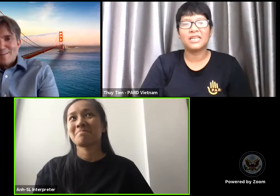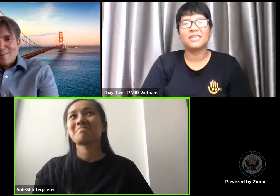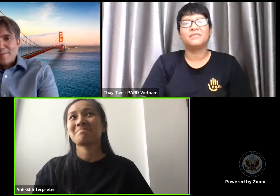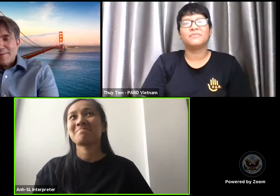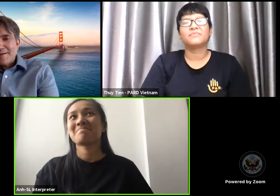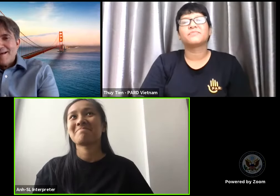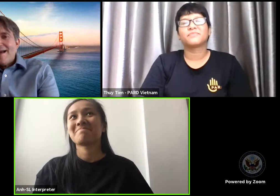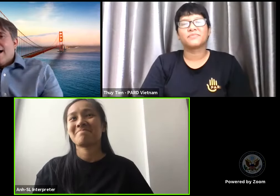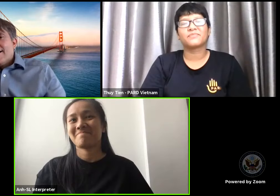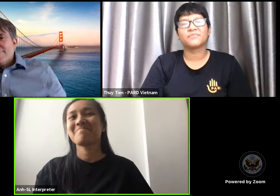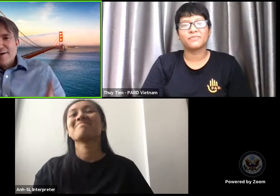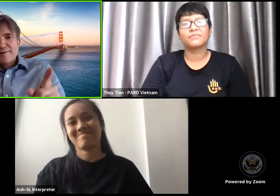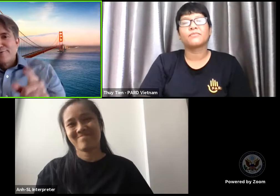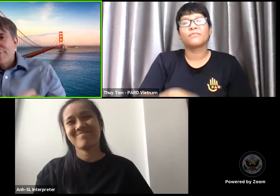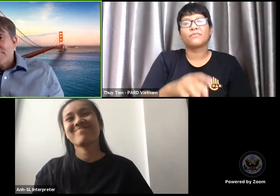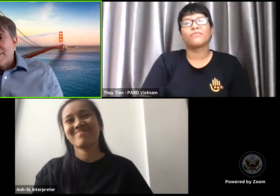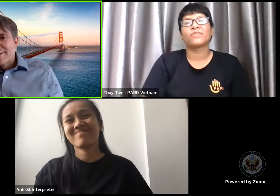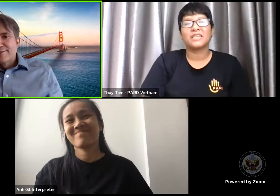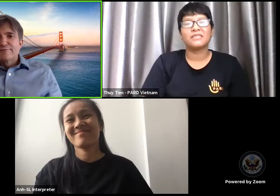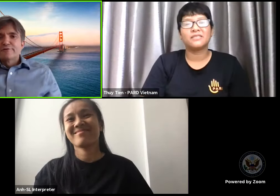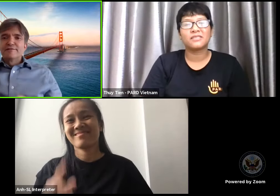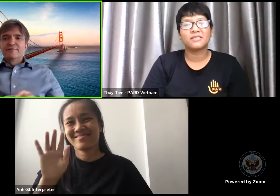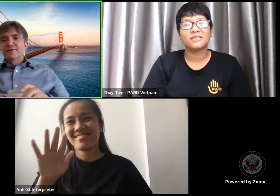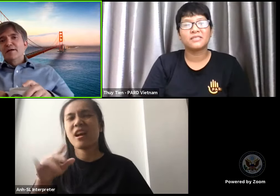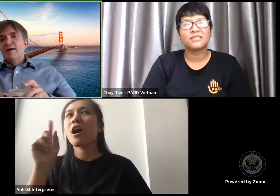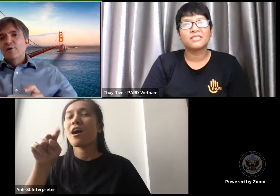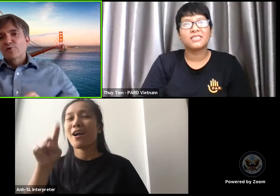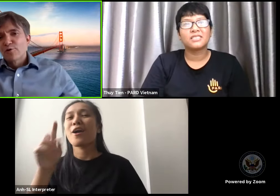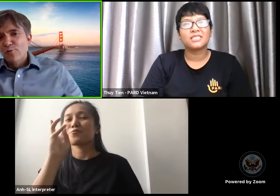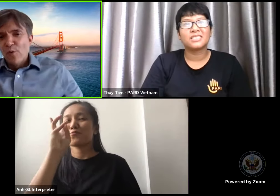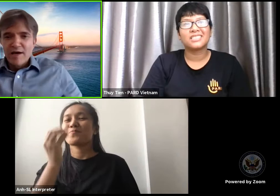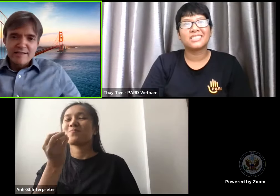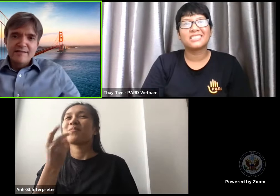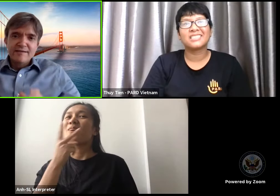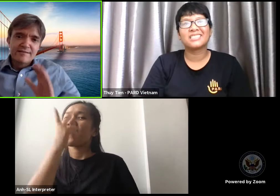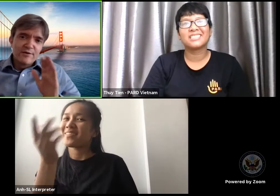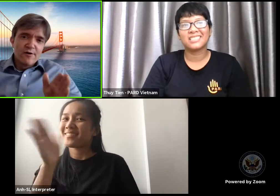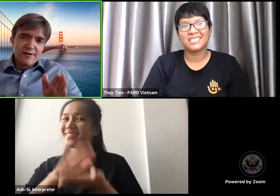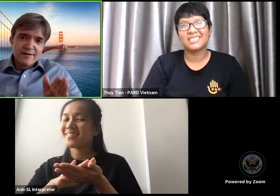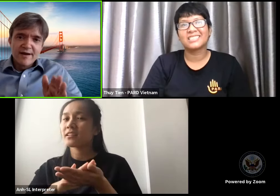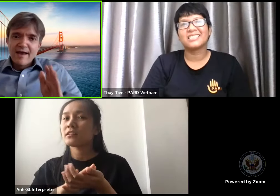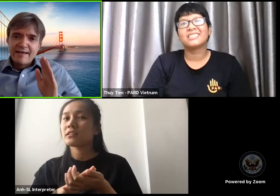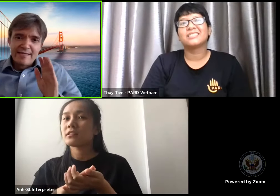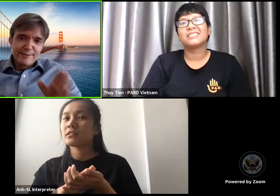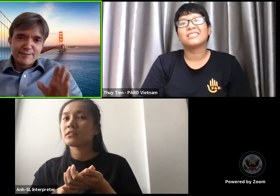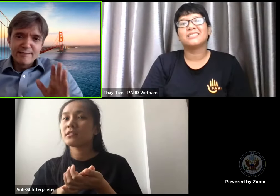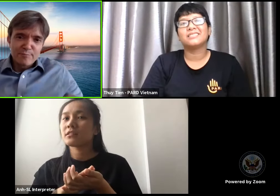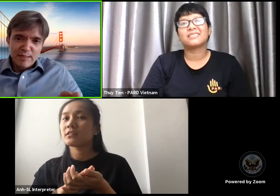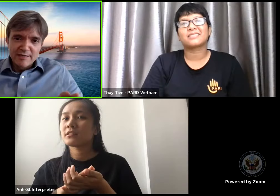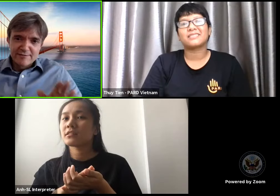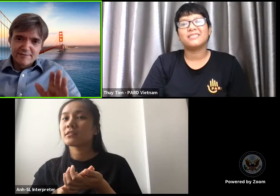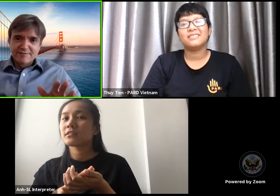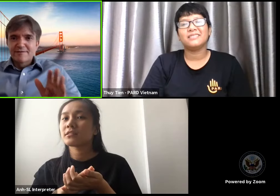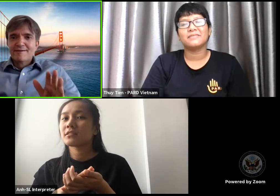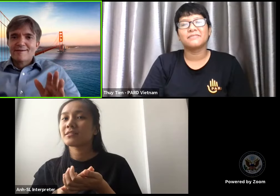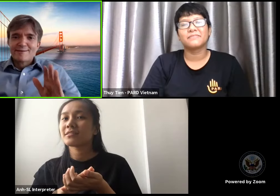[Jason] I have another food question for you. So, what is your guilty pleasure --